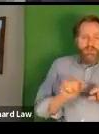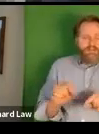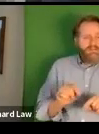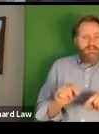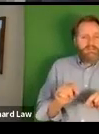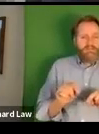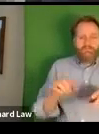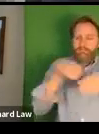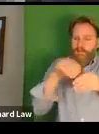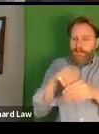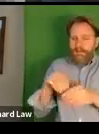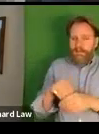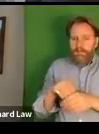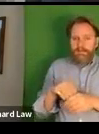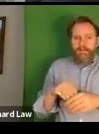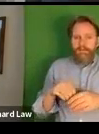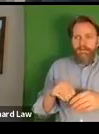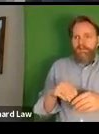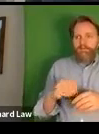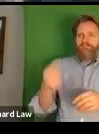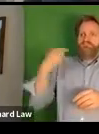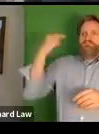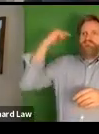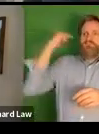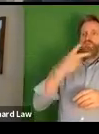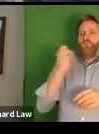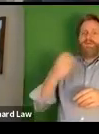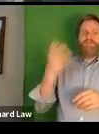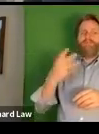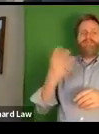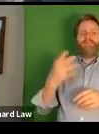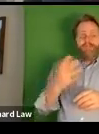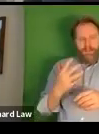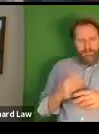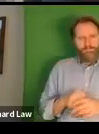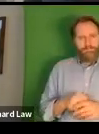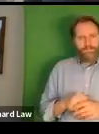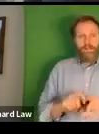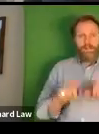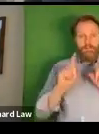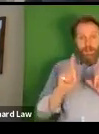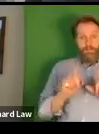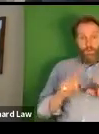forced into in 2015 on the contribution issue the Cabinet Office have confirmed